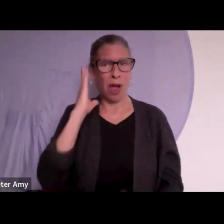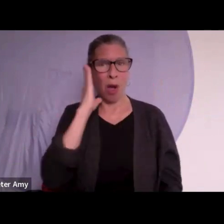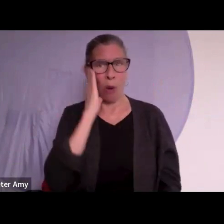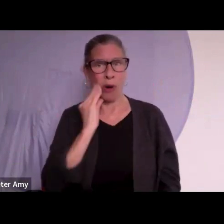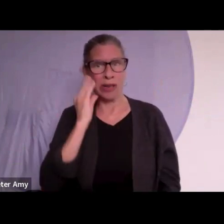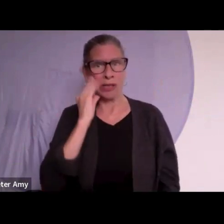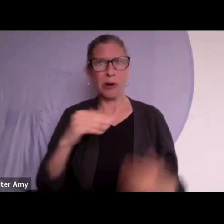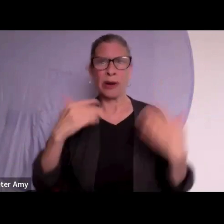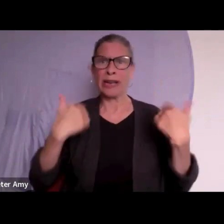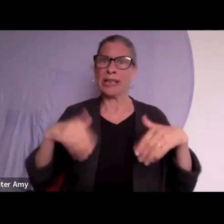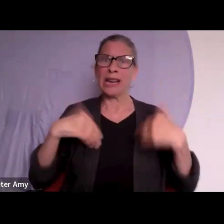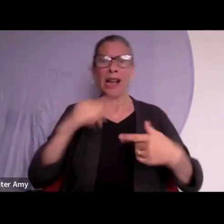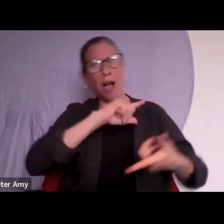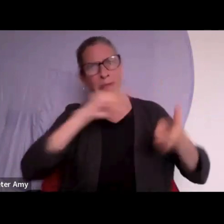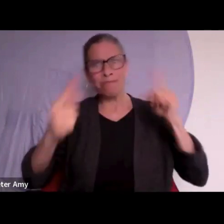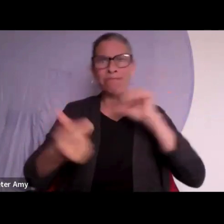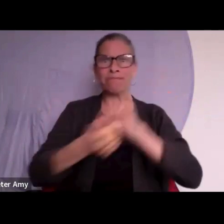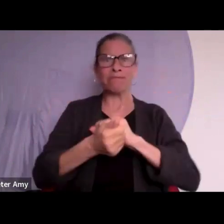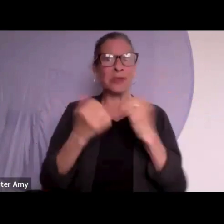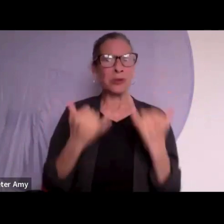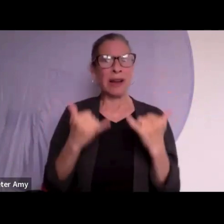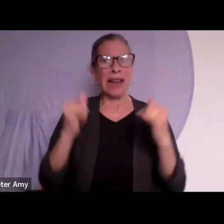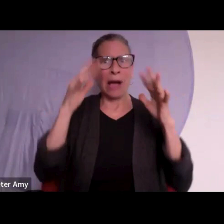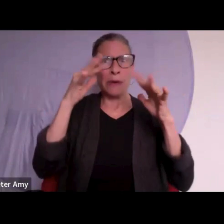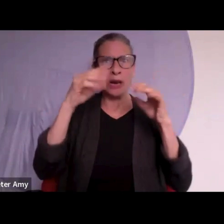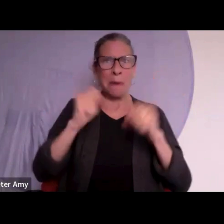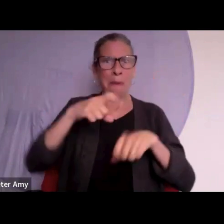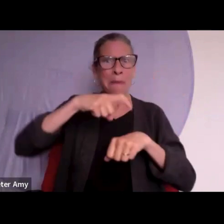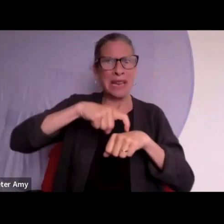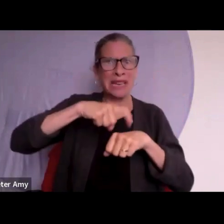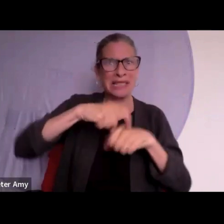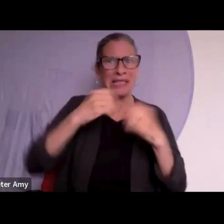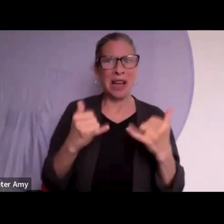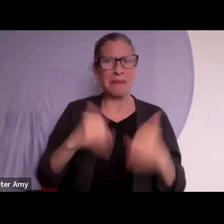right now, this is an amazing time, I am proud to be the